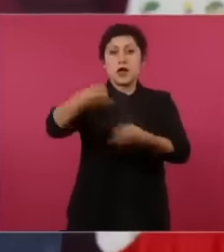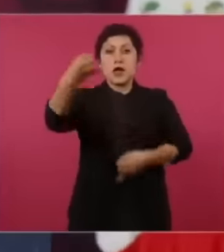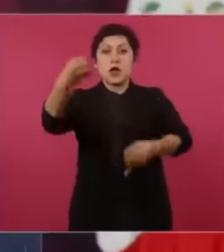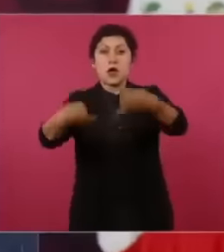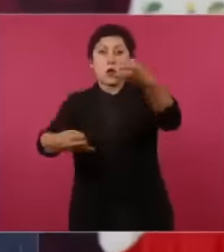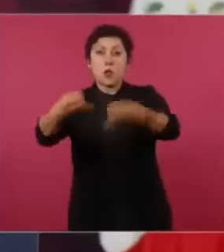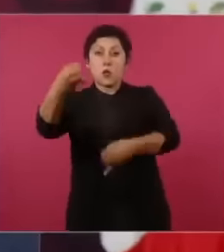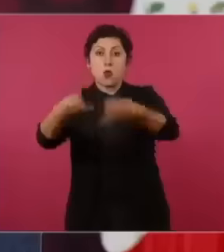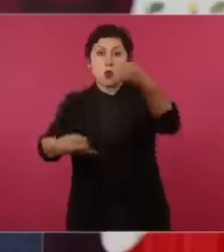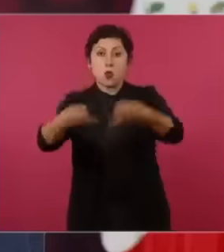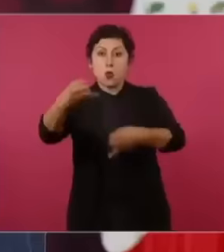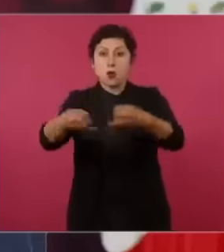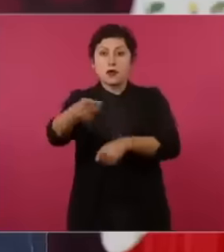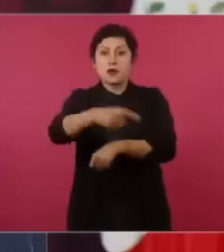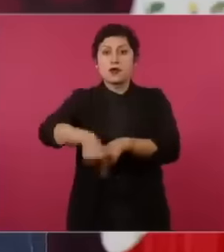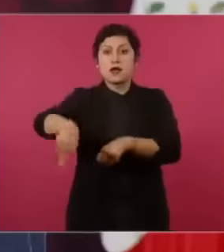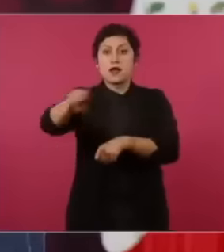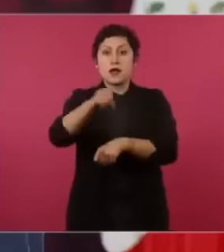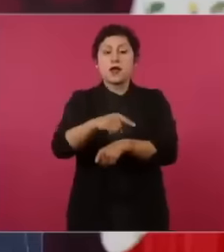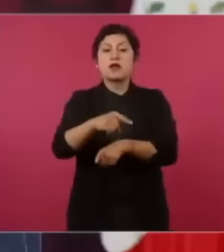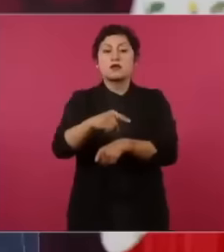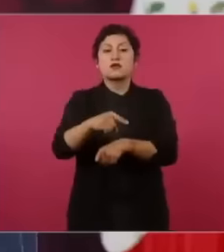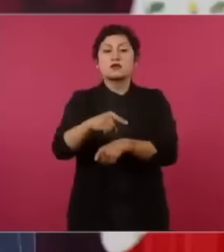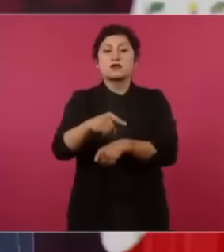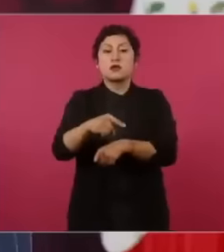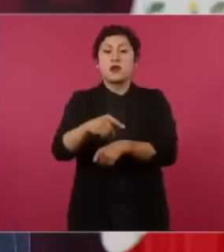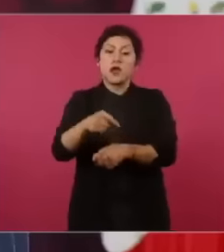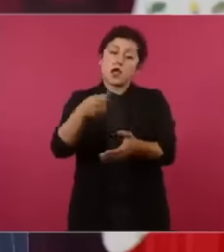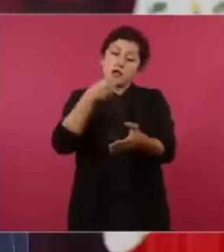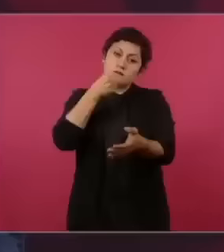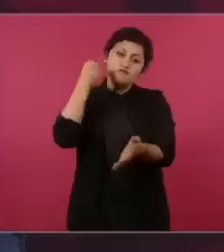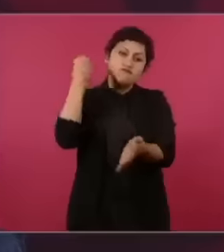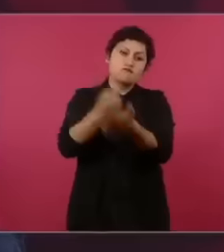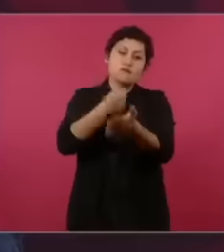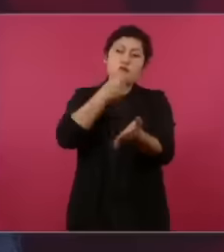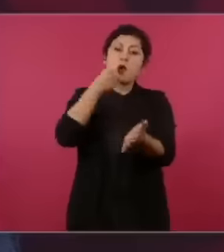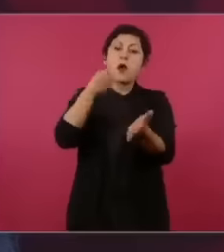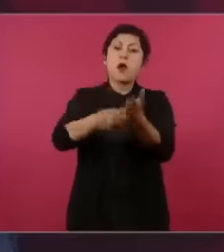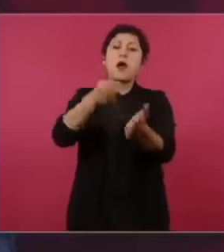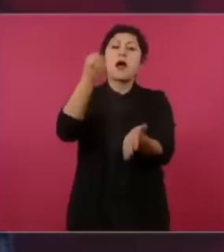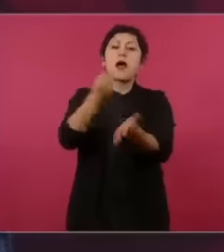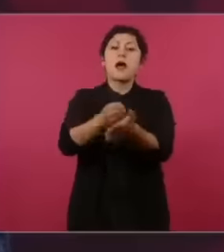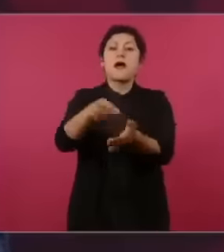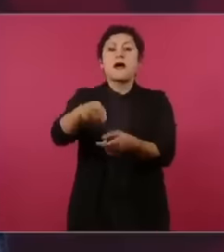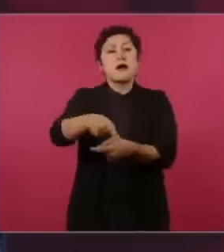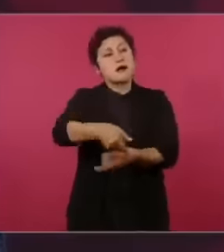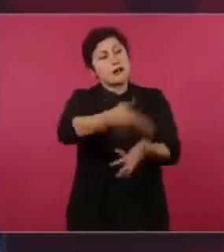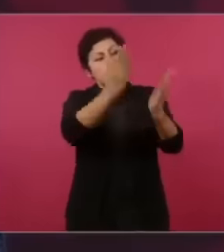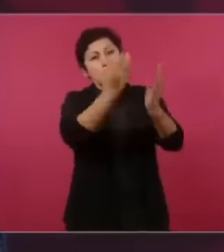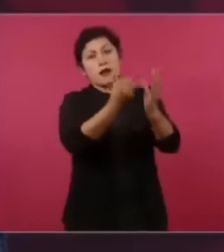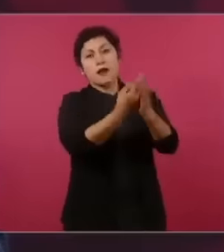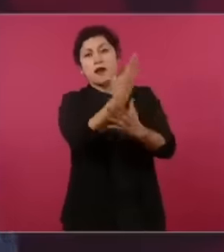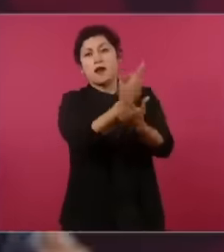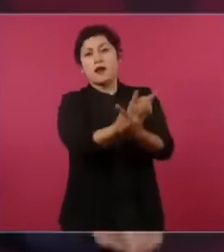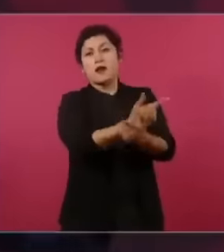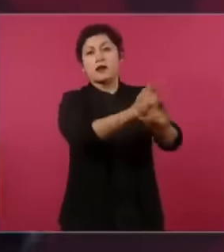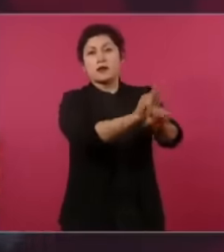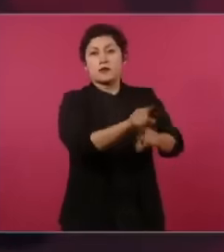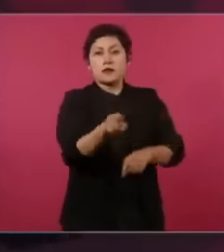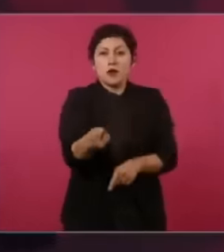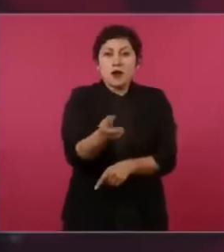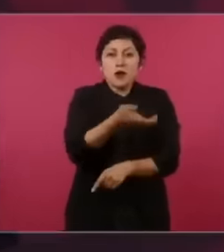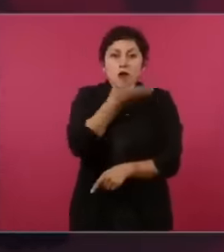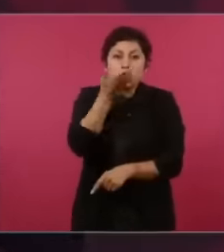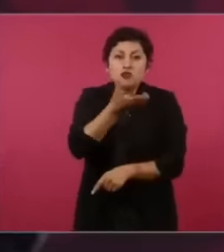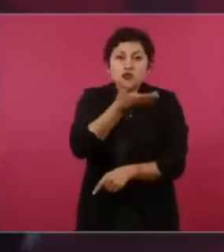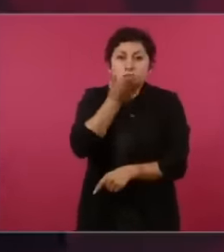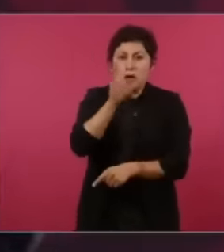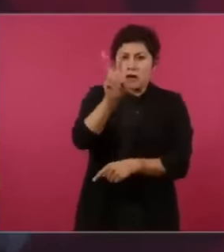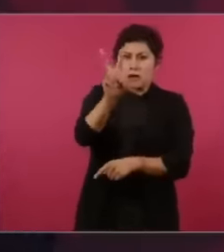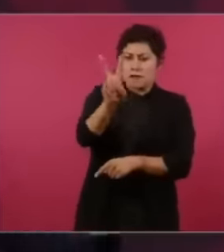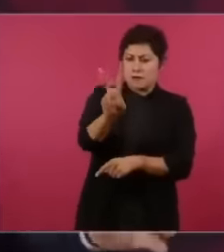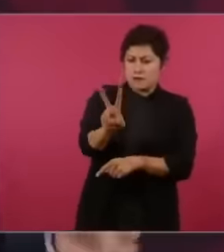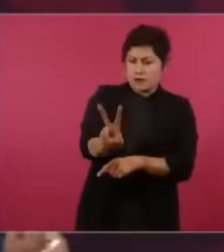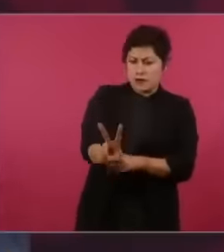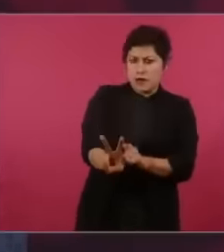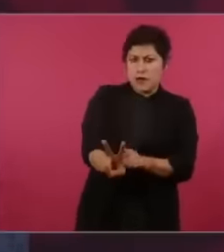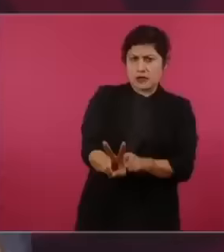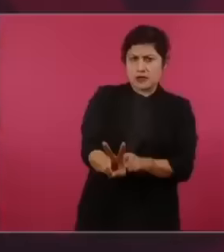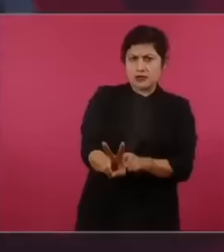Friday afternoons night the classics Sabadazo how